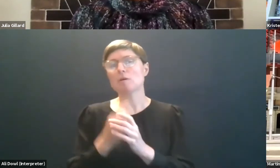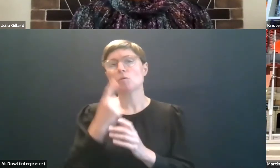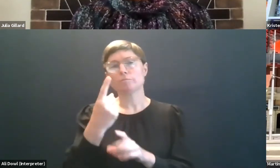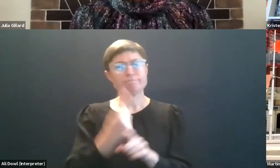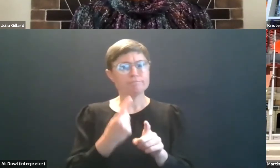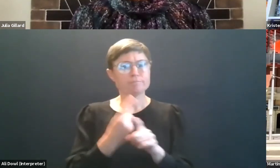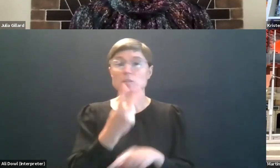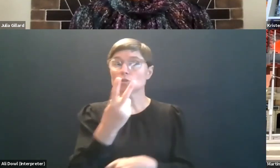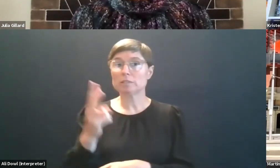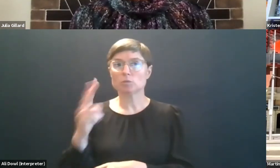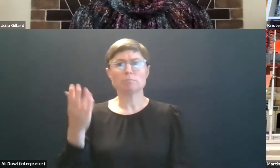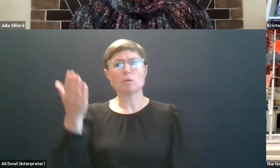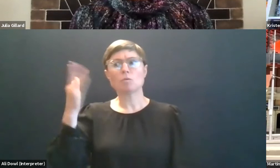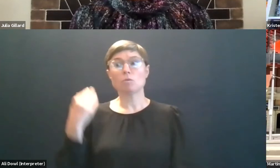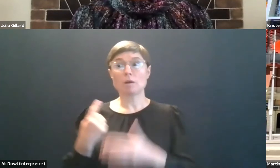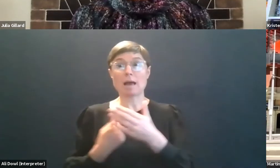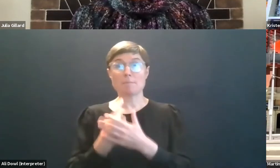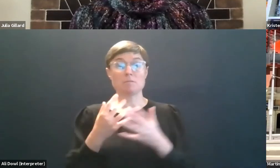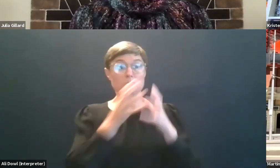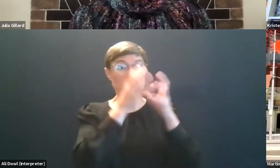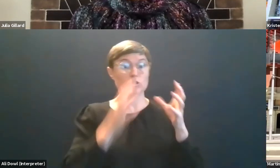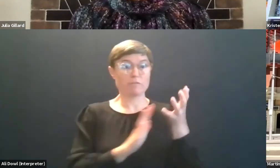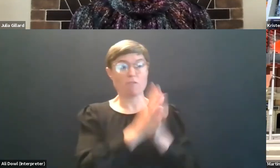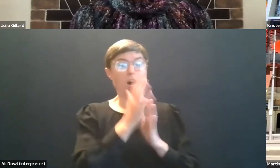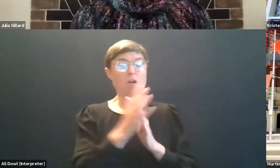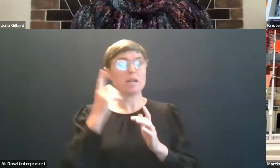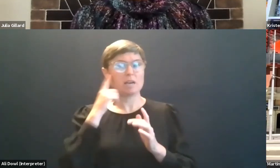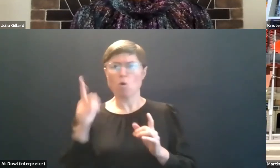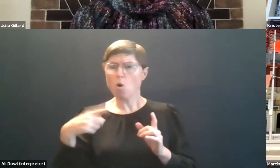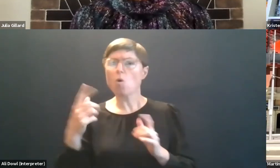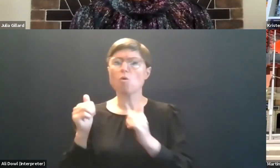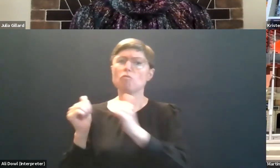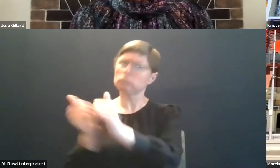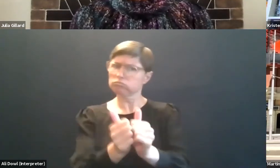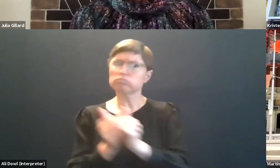with the fires has been that we're all in this together. To some extent we have been,